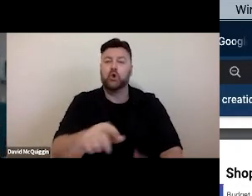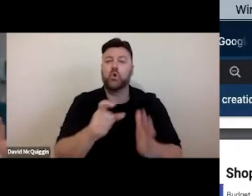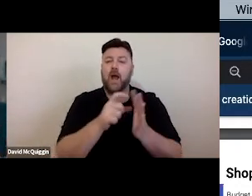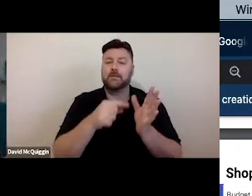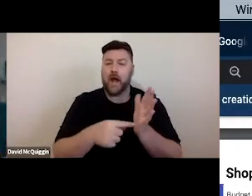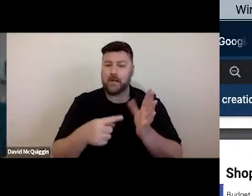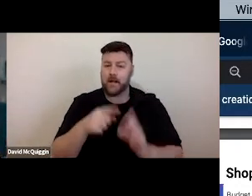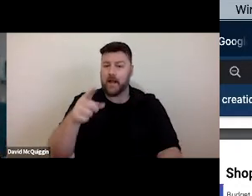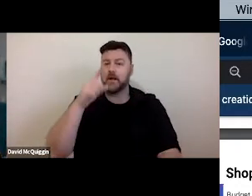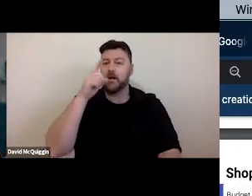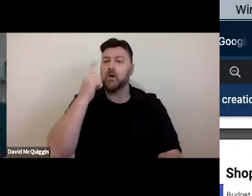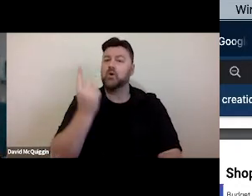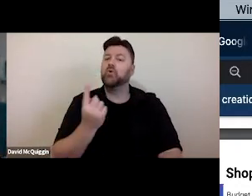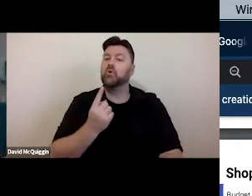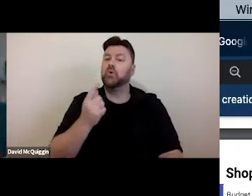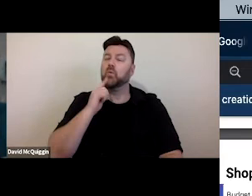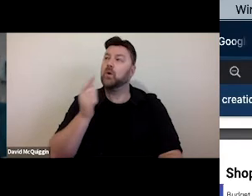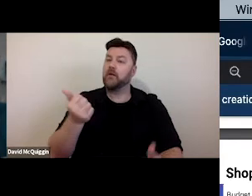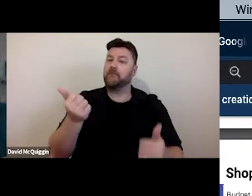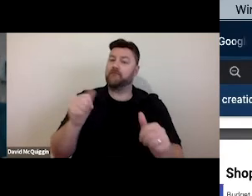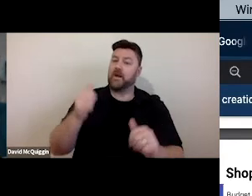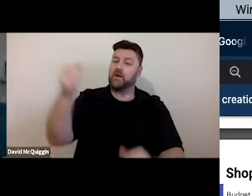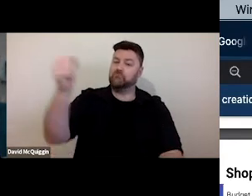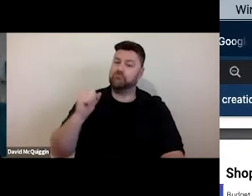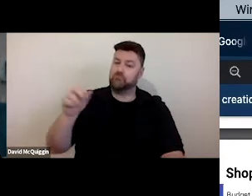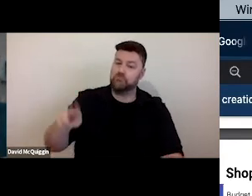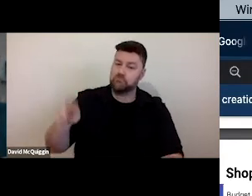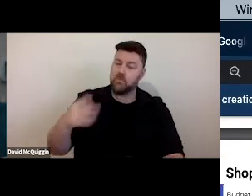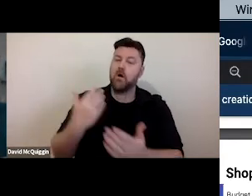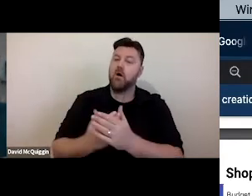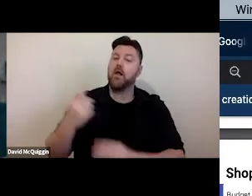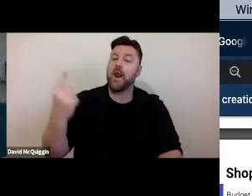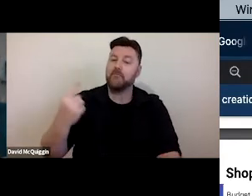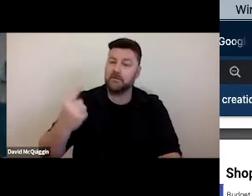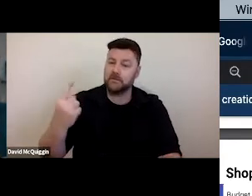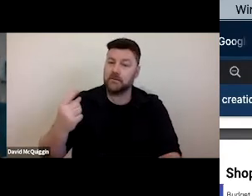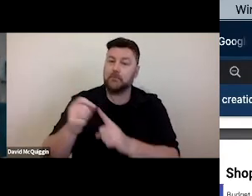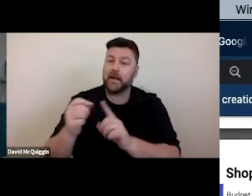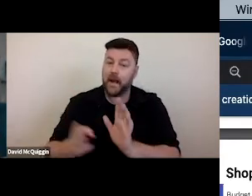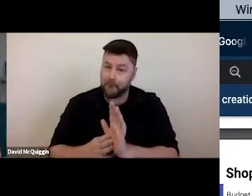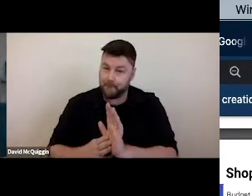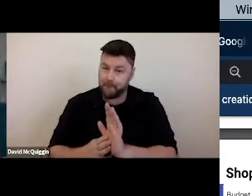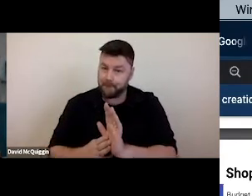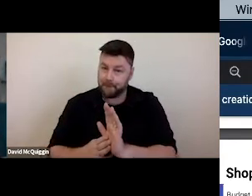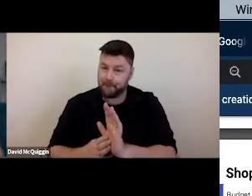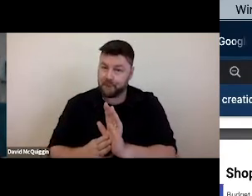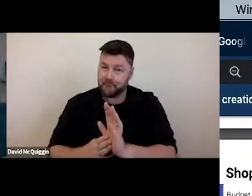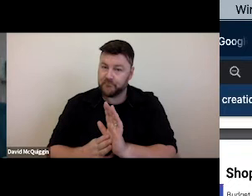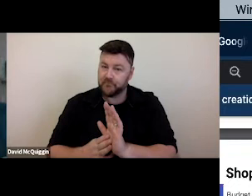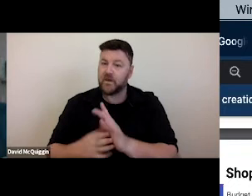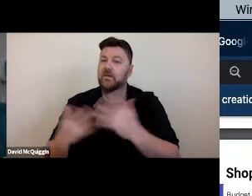leaving the pokies at 11:00pm at night and they were buying falafels,